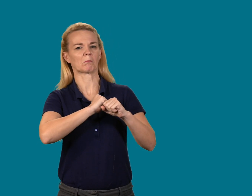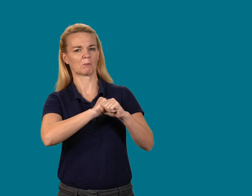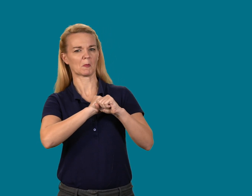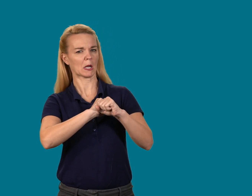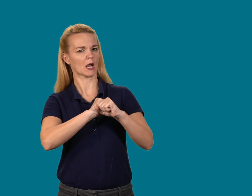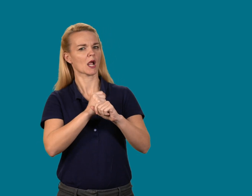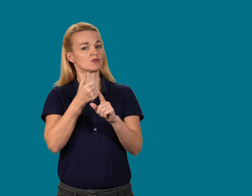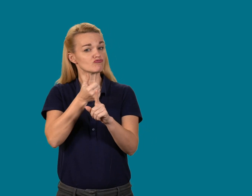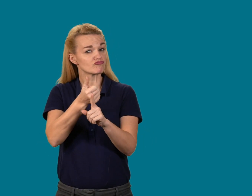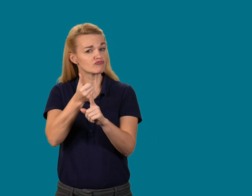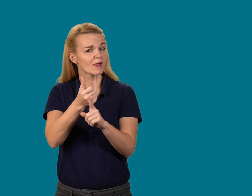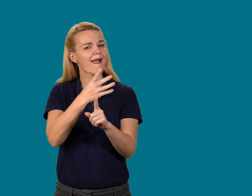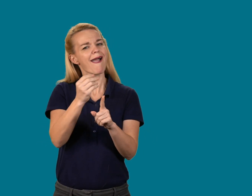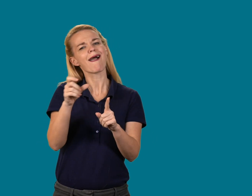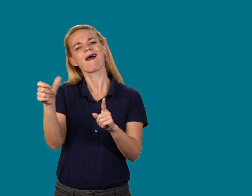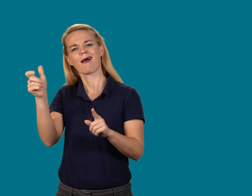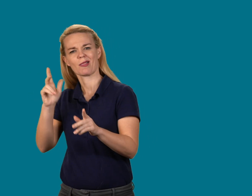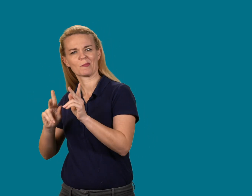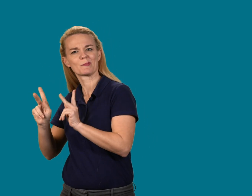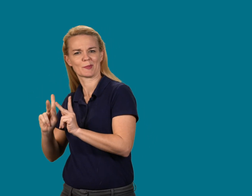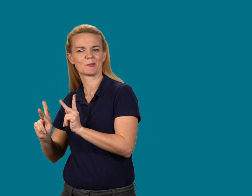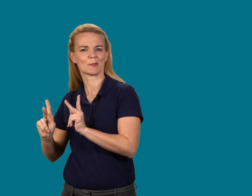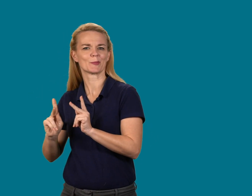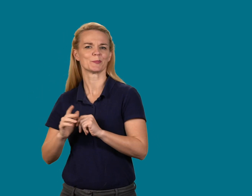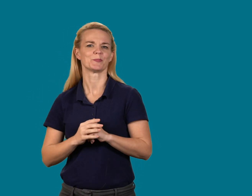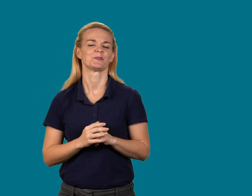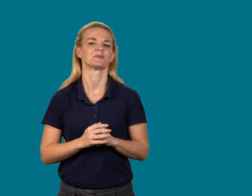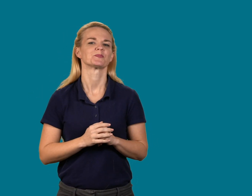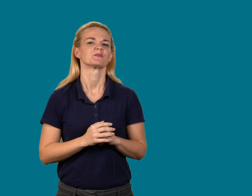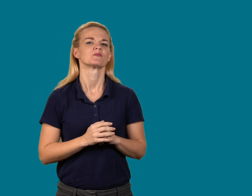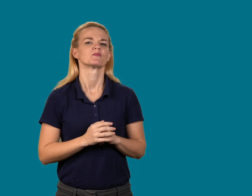and take steps to protect yourself and others.